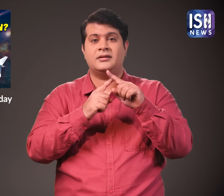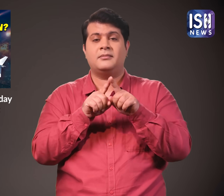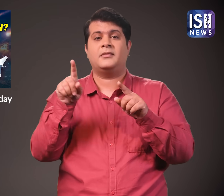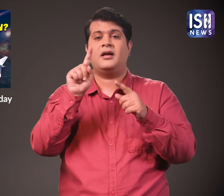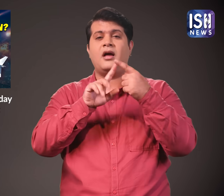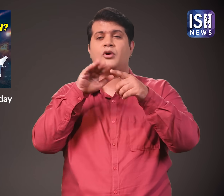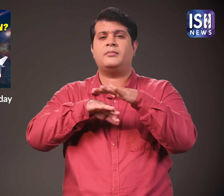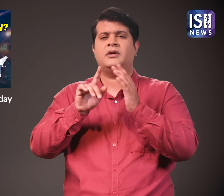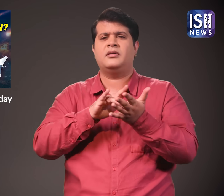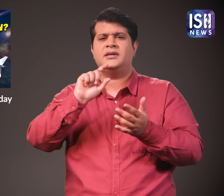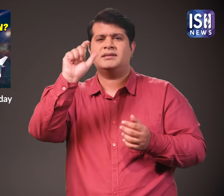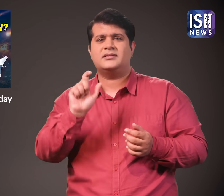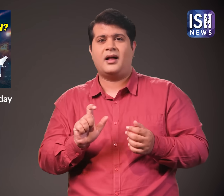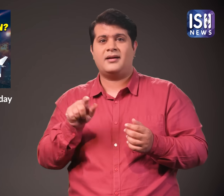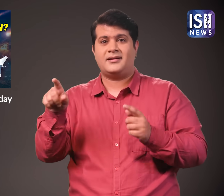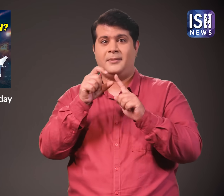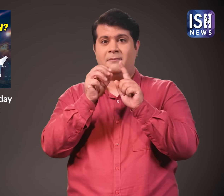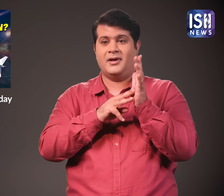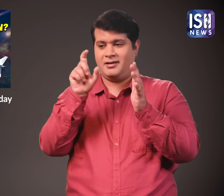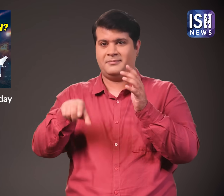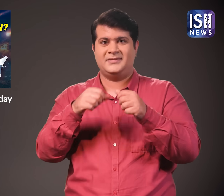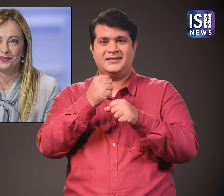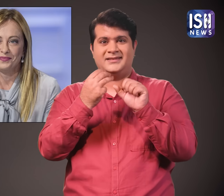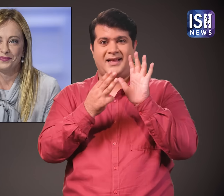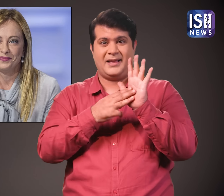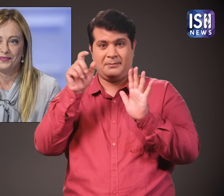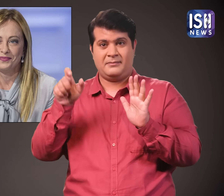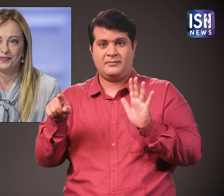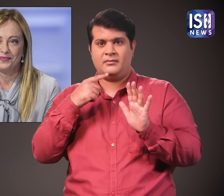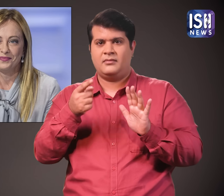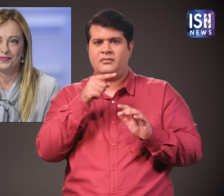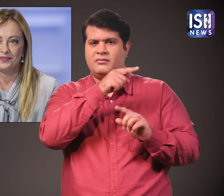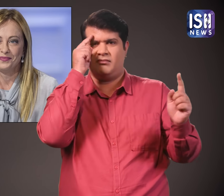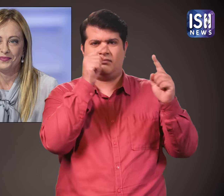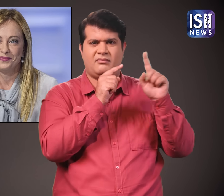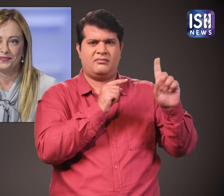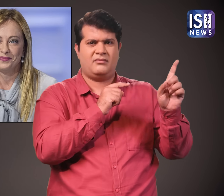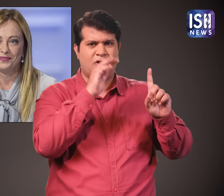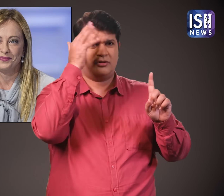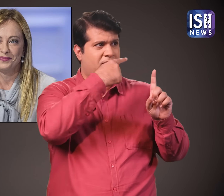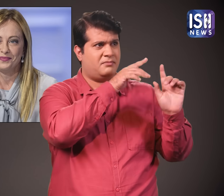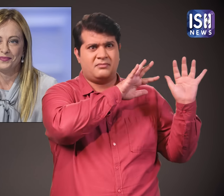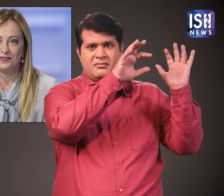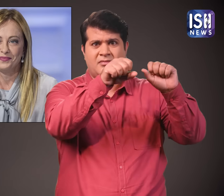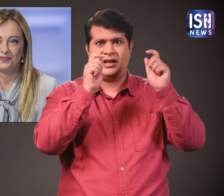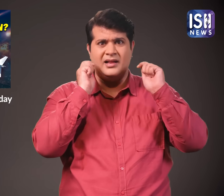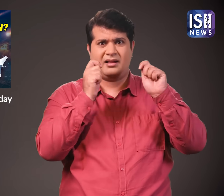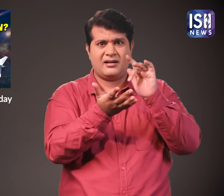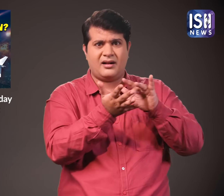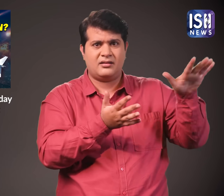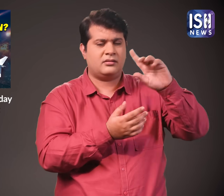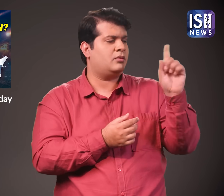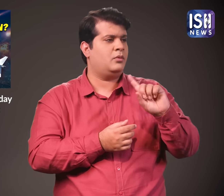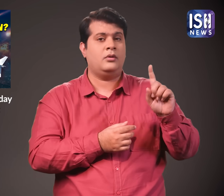Italian PM Giorgia Meloni stated that she does not agree with Trump desiring Greenland's control.